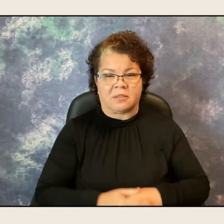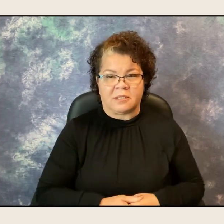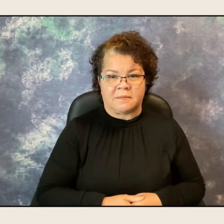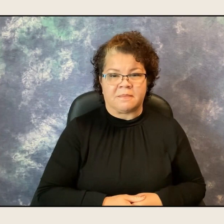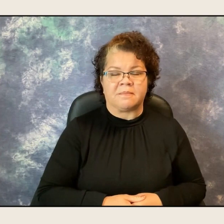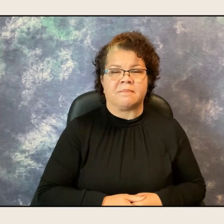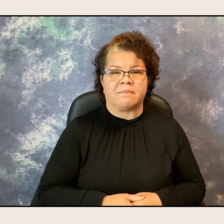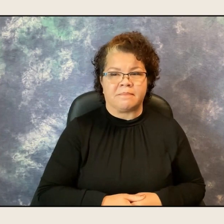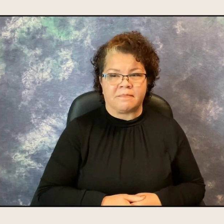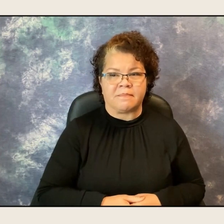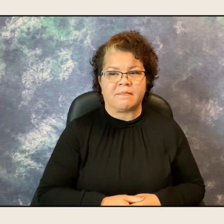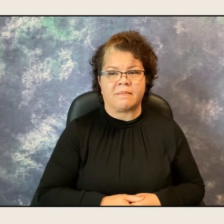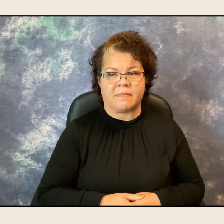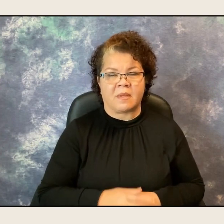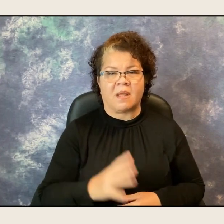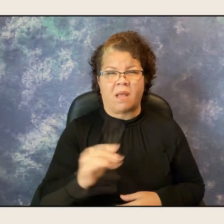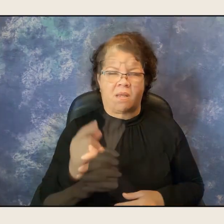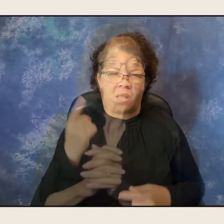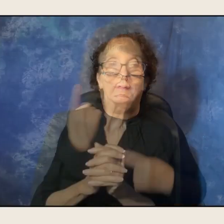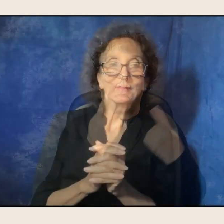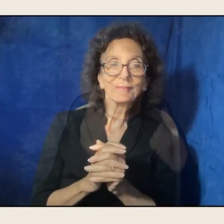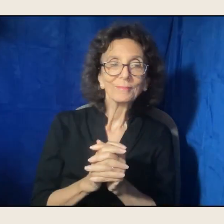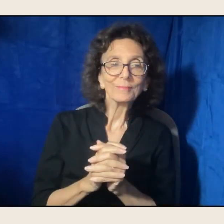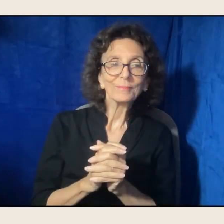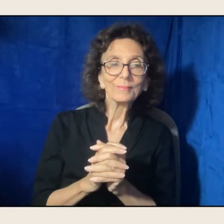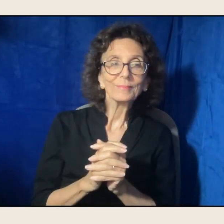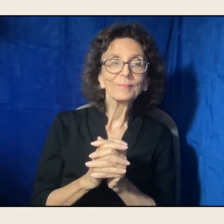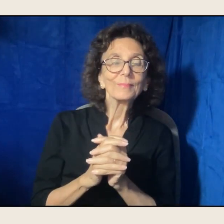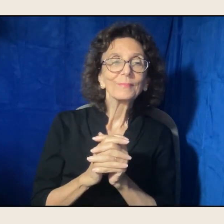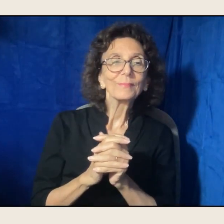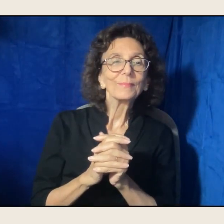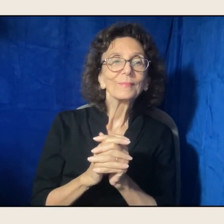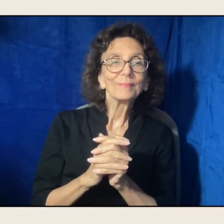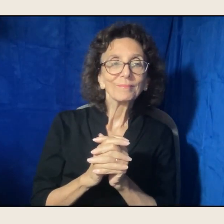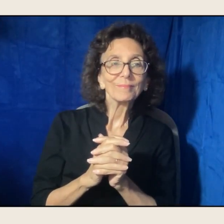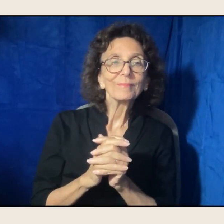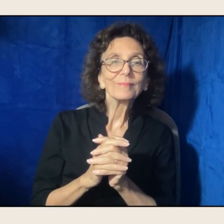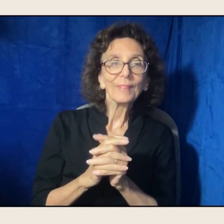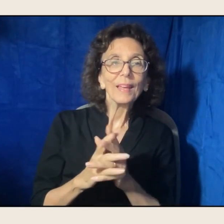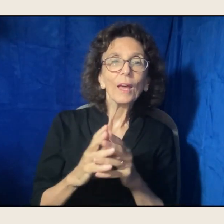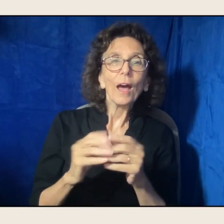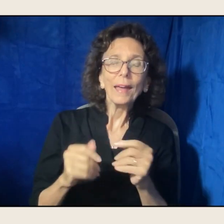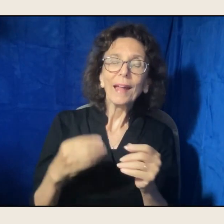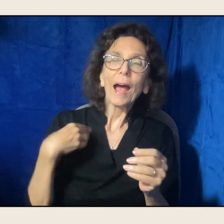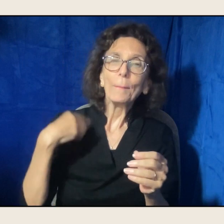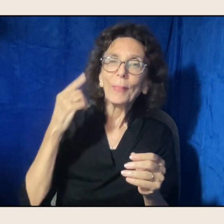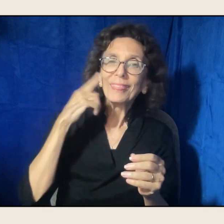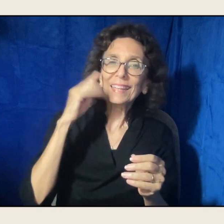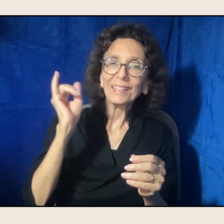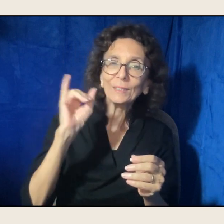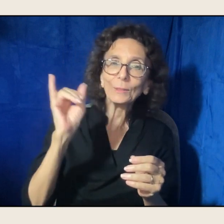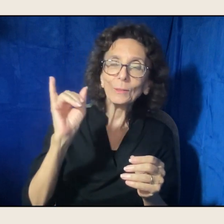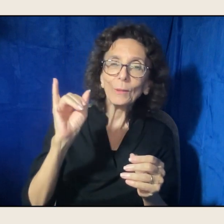And I'm just thinking also, you're taking me many places that perhaps all dominion has an end point.